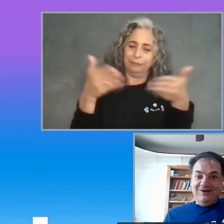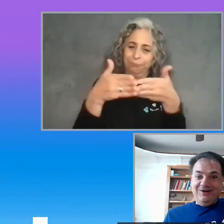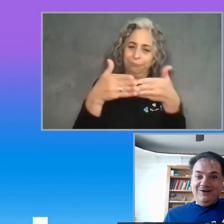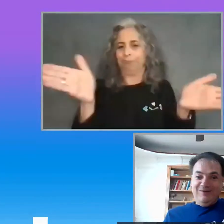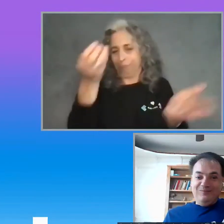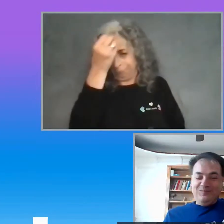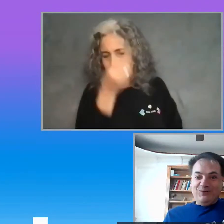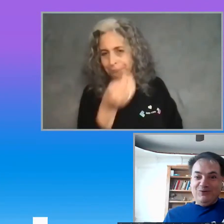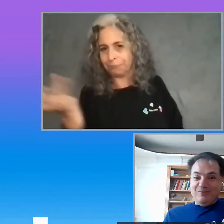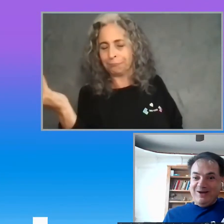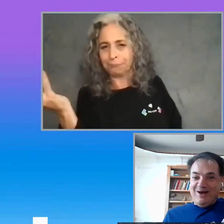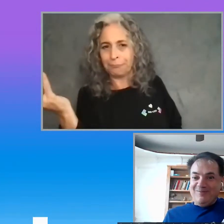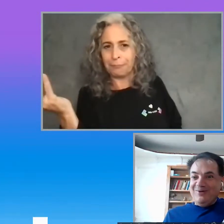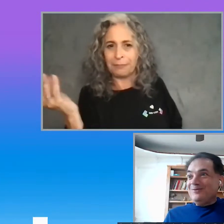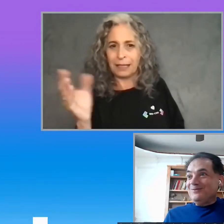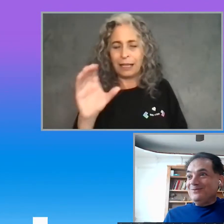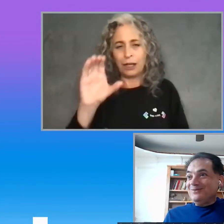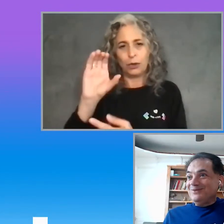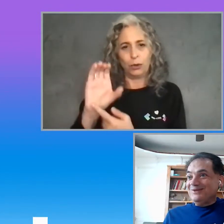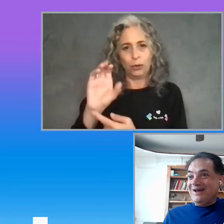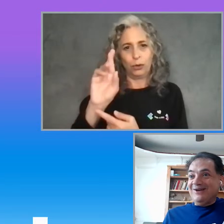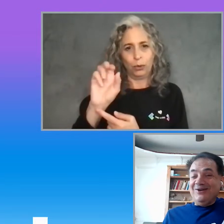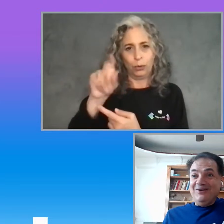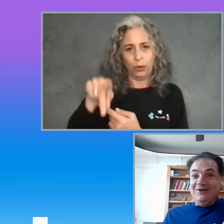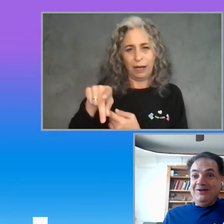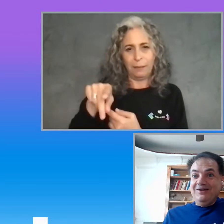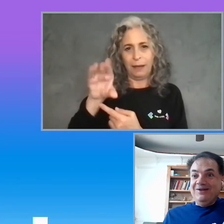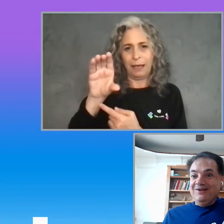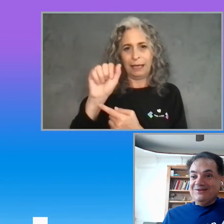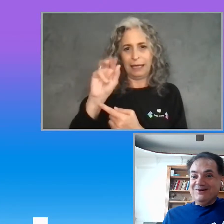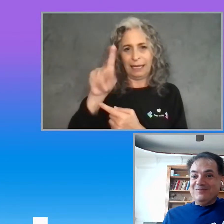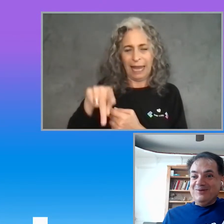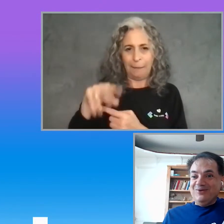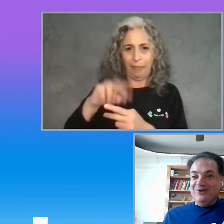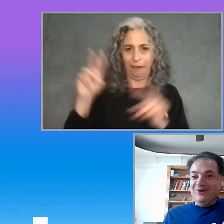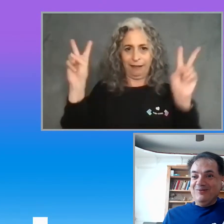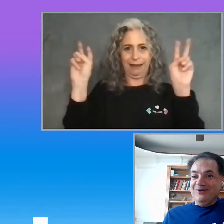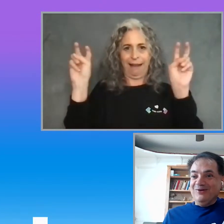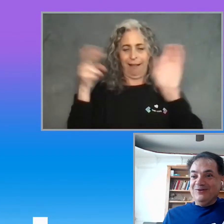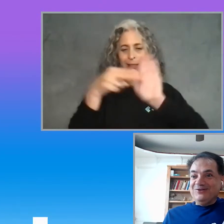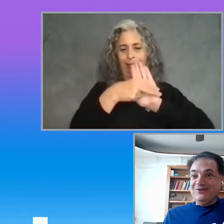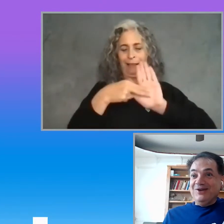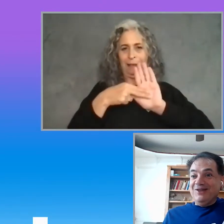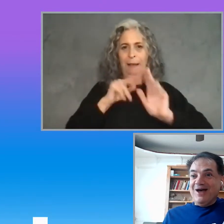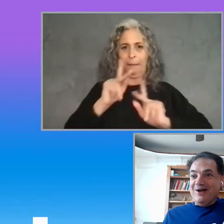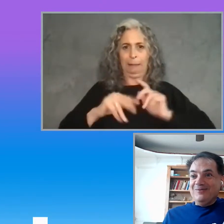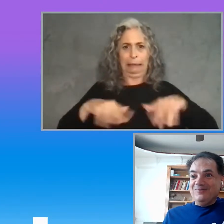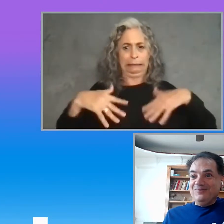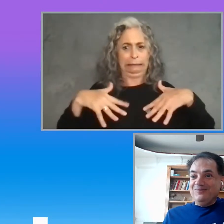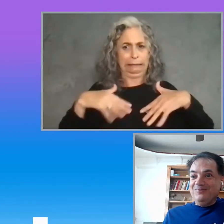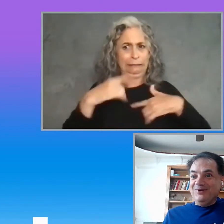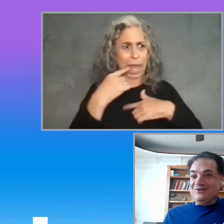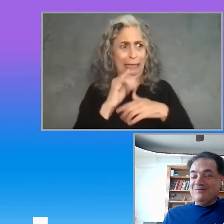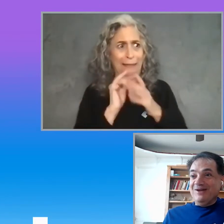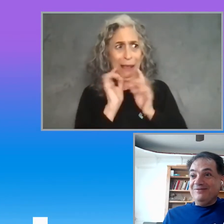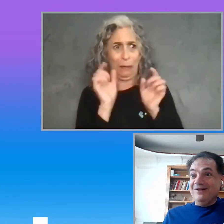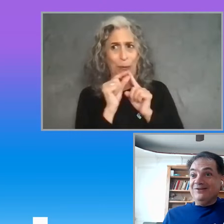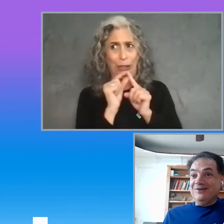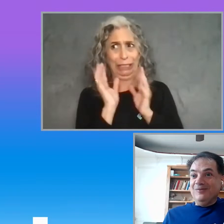think Crip Camp, the title, some people are a little bit nervous